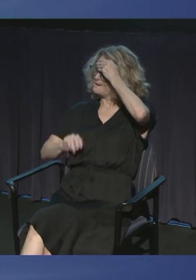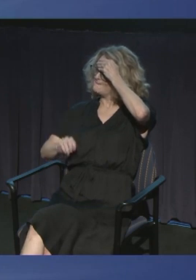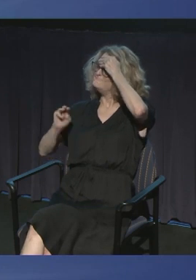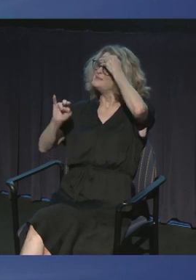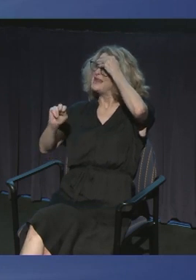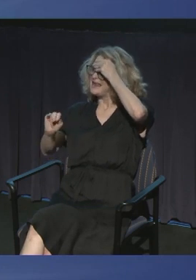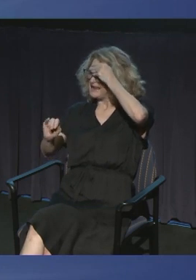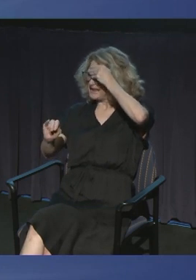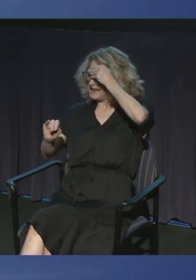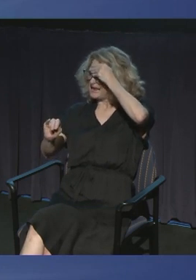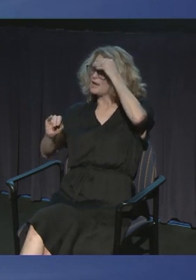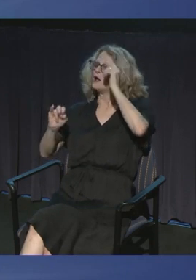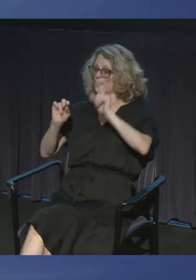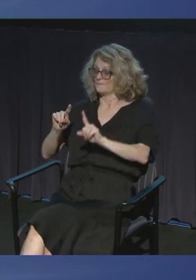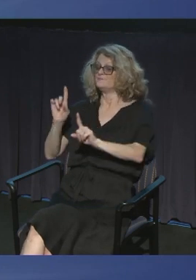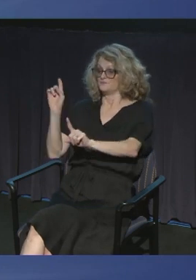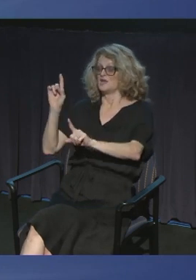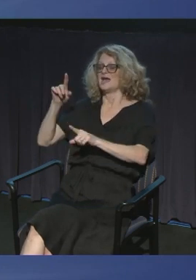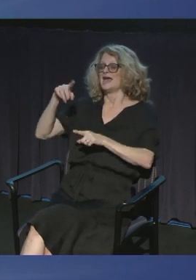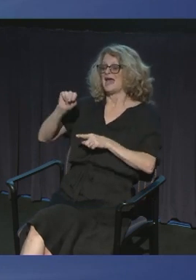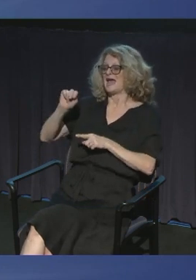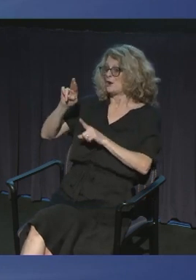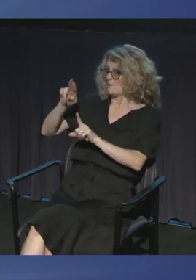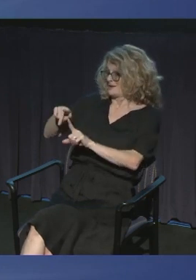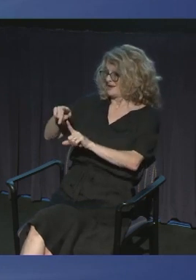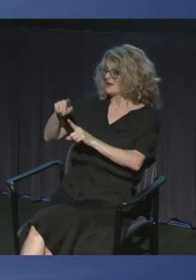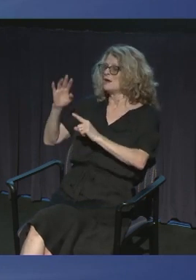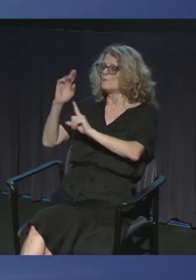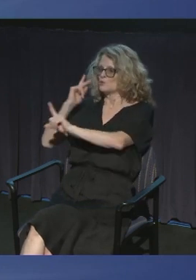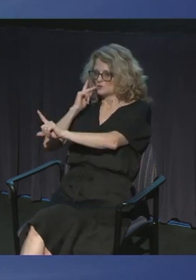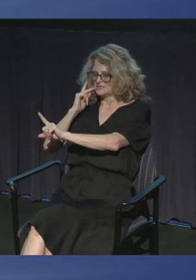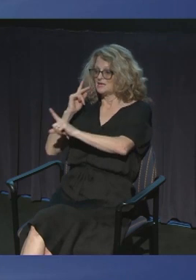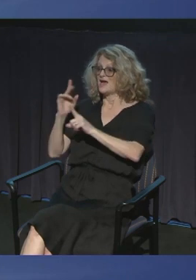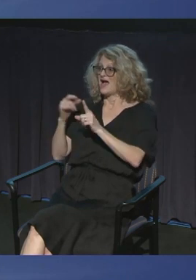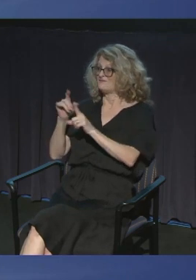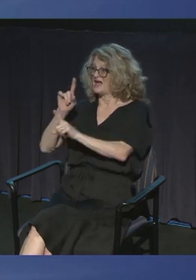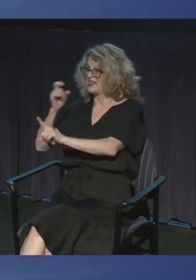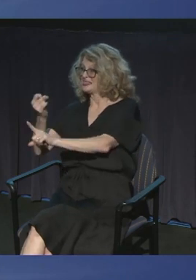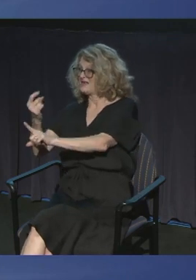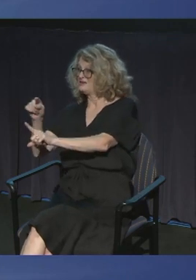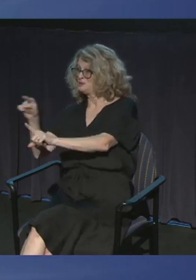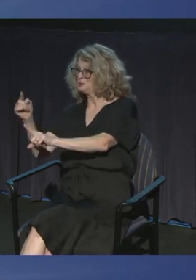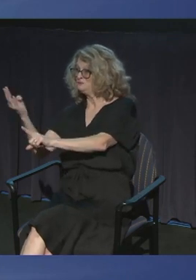THESE PROTEIN SUCH AS THE NRP, THERE ARE AT LEAST 11-14 SUCH